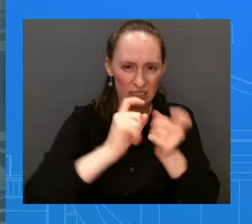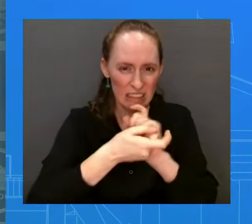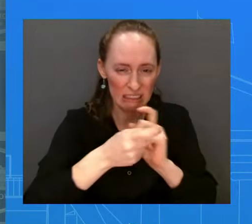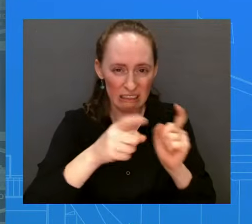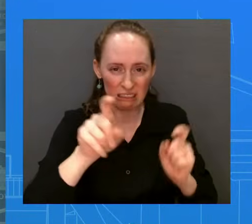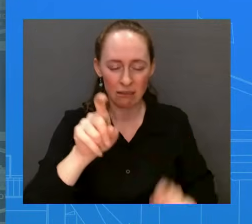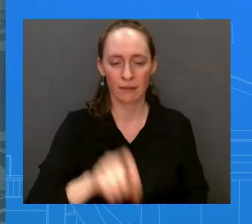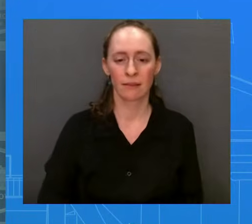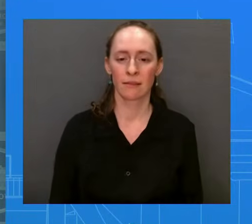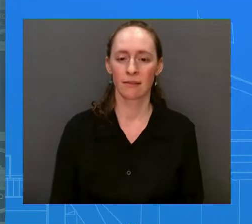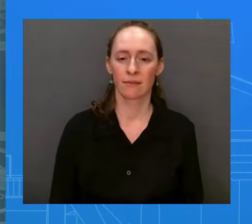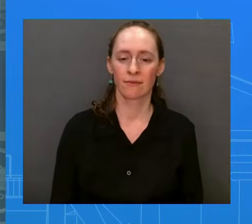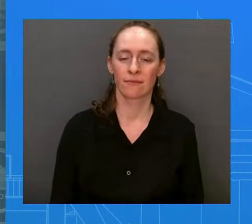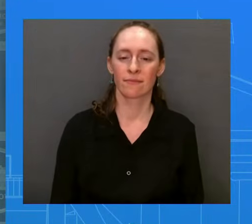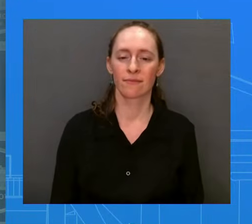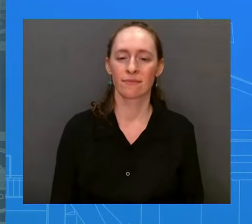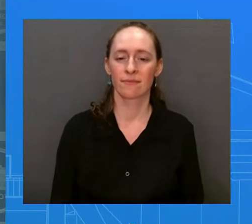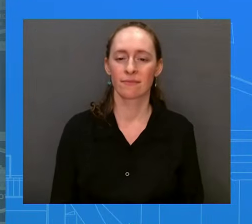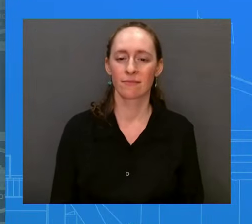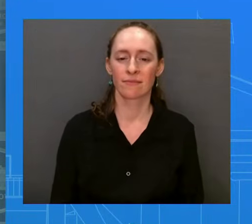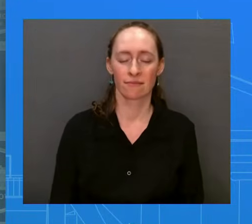the answer is no. We do have protocols,